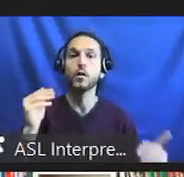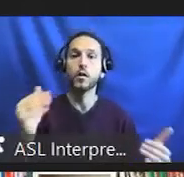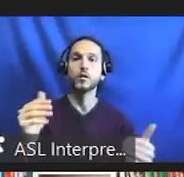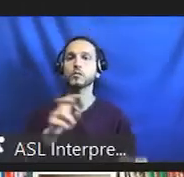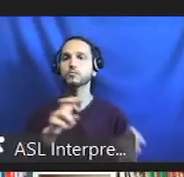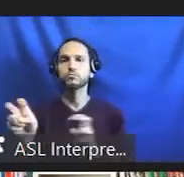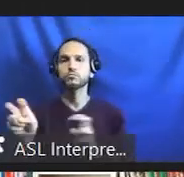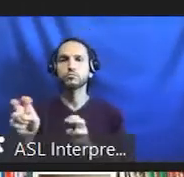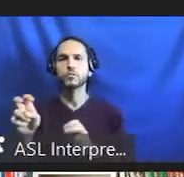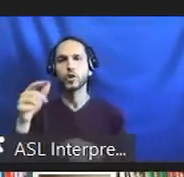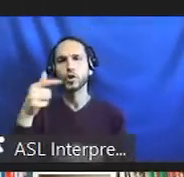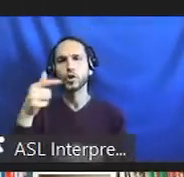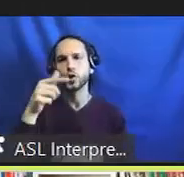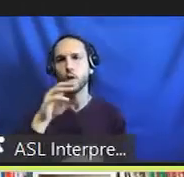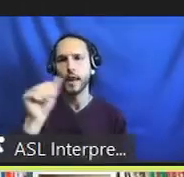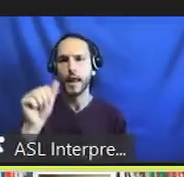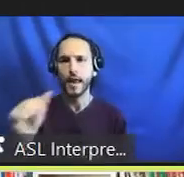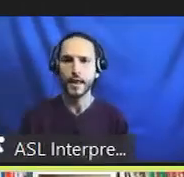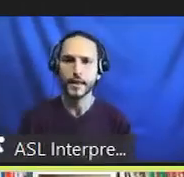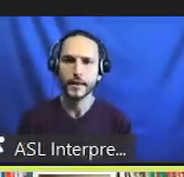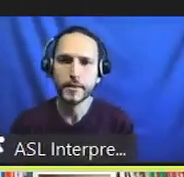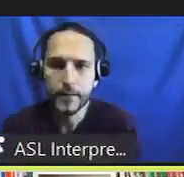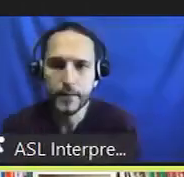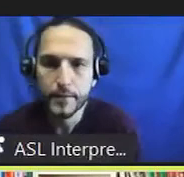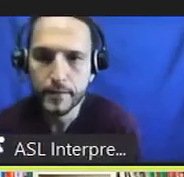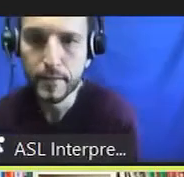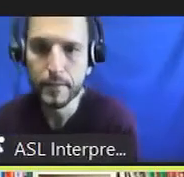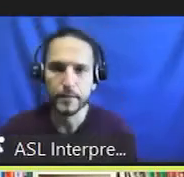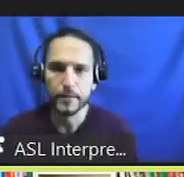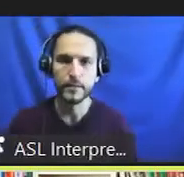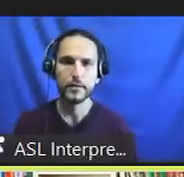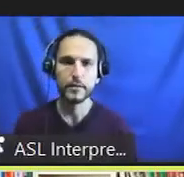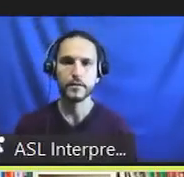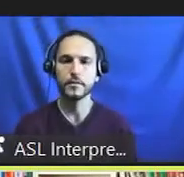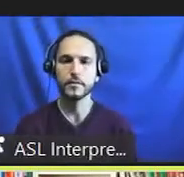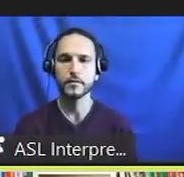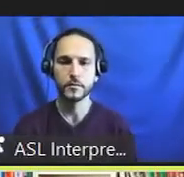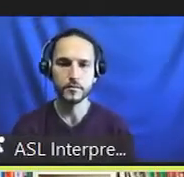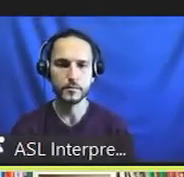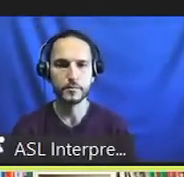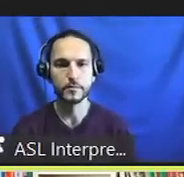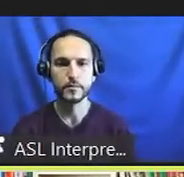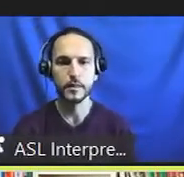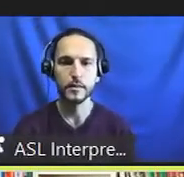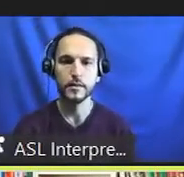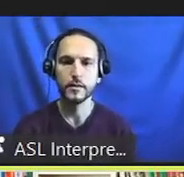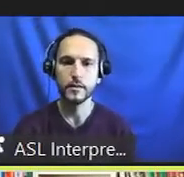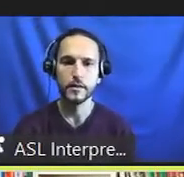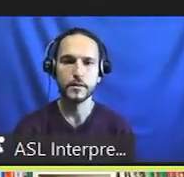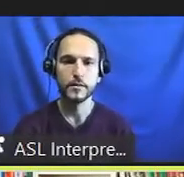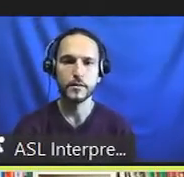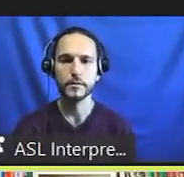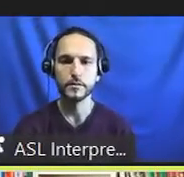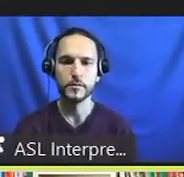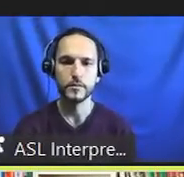Right. So this is the time where we can basically answer any questions that you may have.